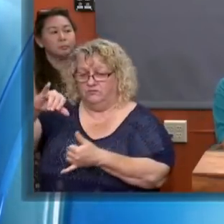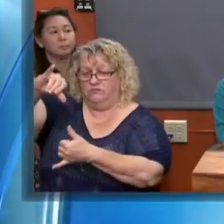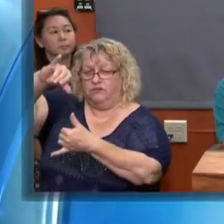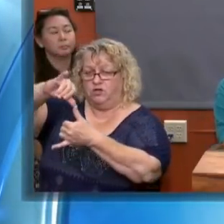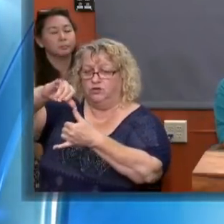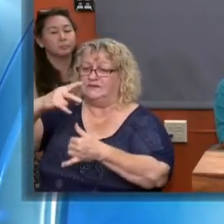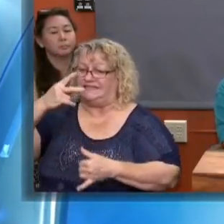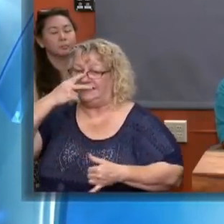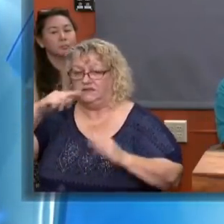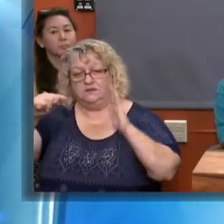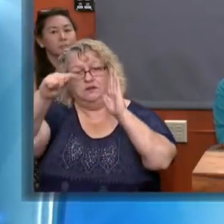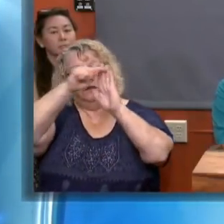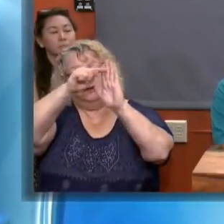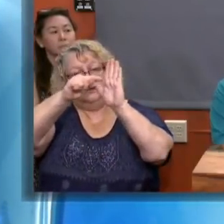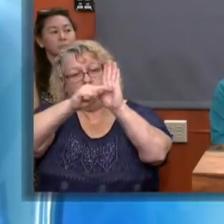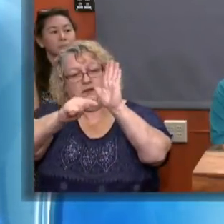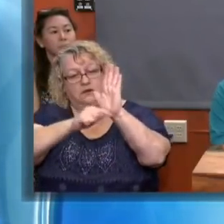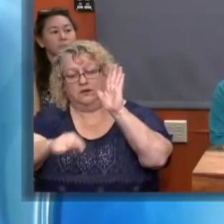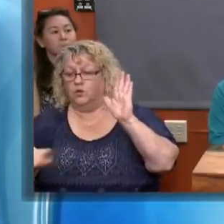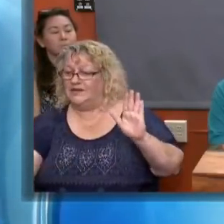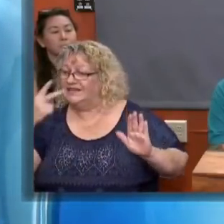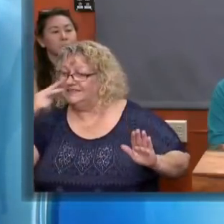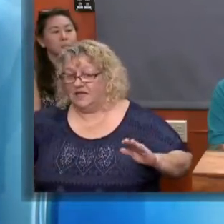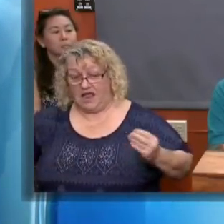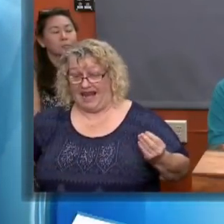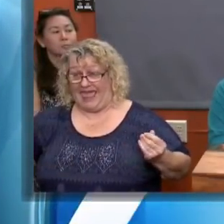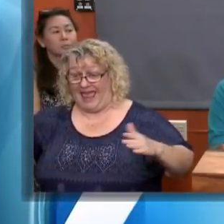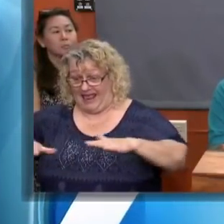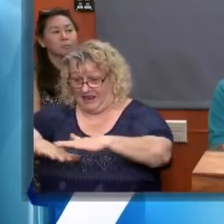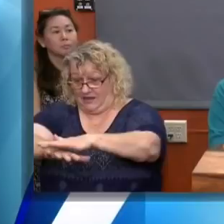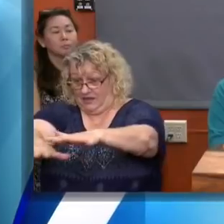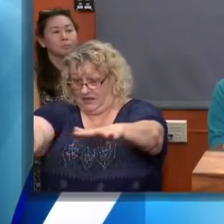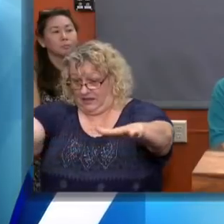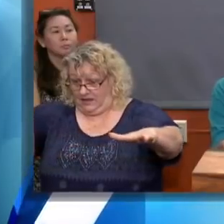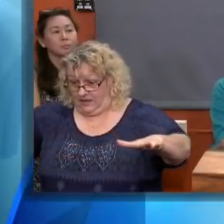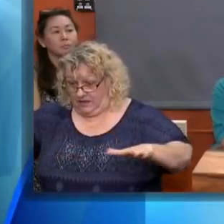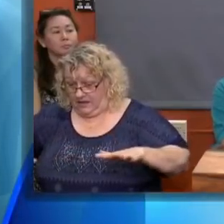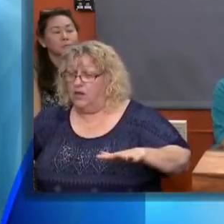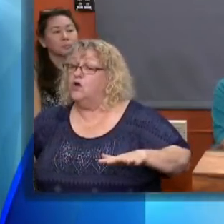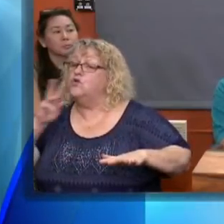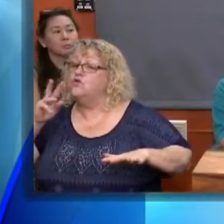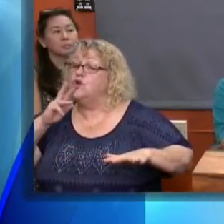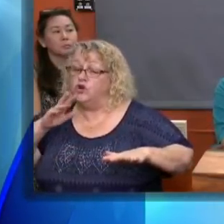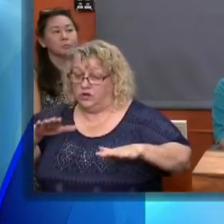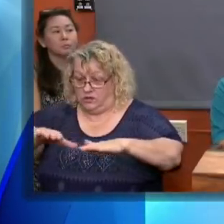RELATIVELY, YOU DON'T HAVE A MARKER TO INDICATE THE FEED, BUT YOU CAN ACTUALLY SEAT THE RELATIONSHIP OF THE WATER, TOP